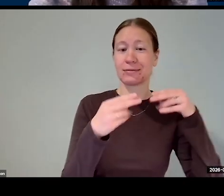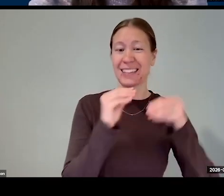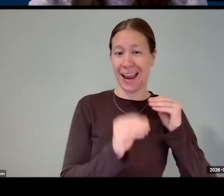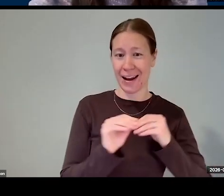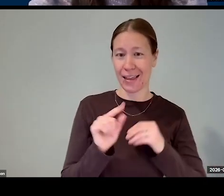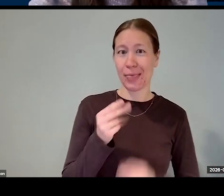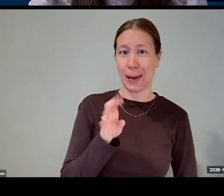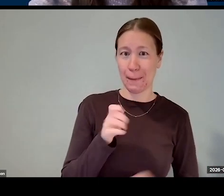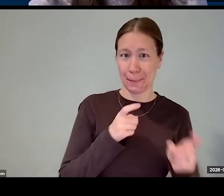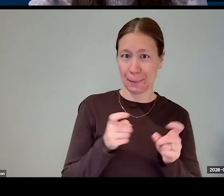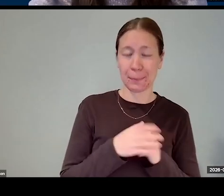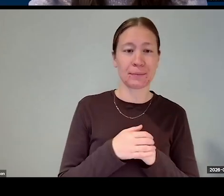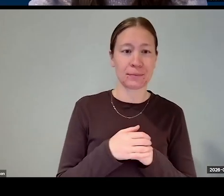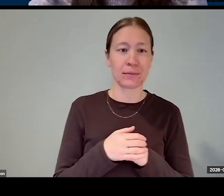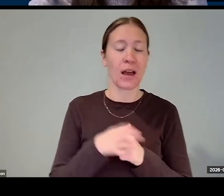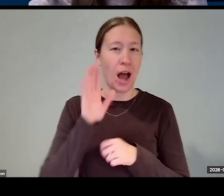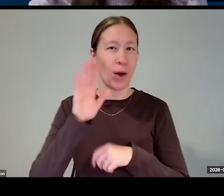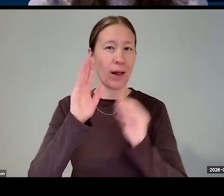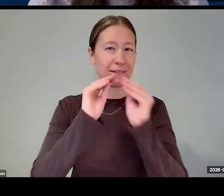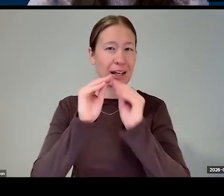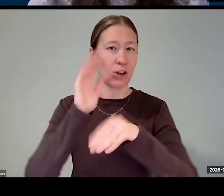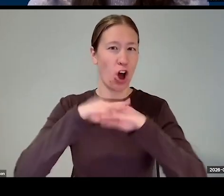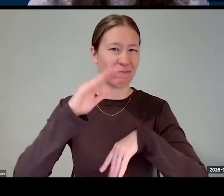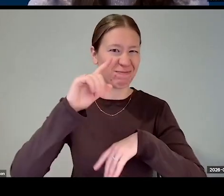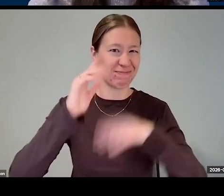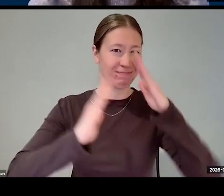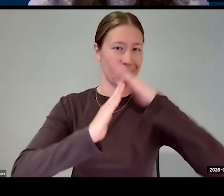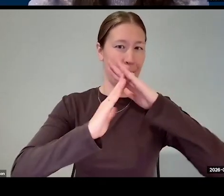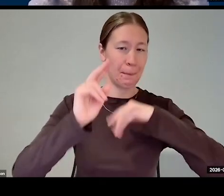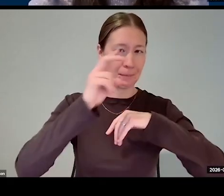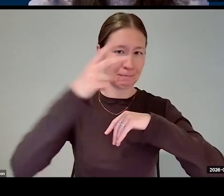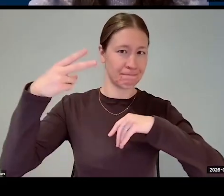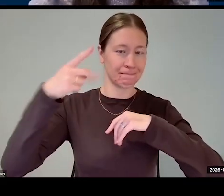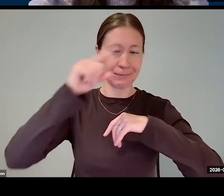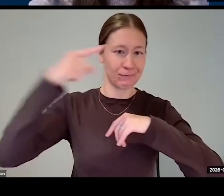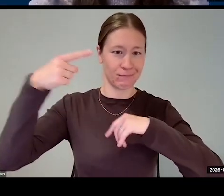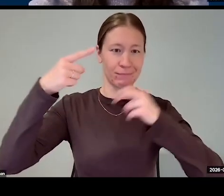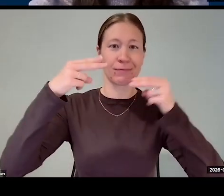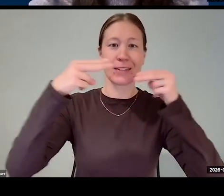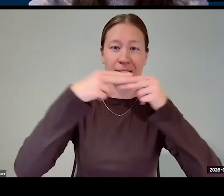and I'll actually do this at the theme slide level, if I select my second level formatting,